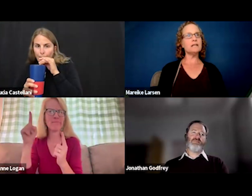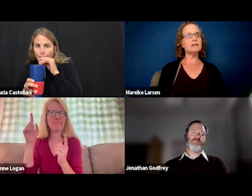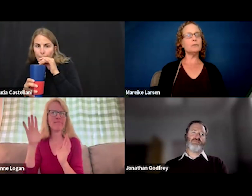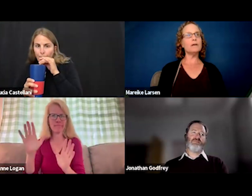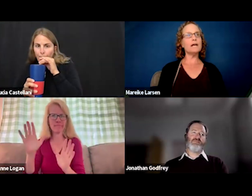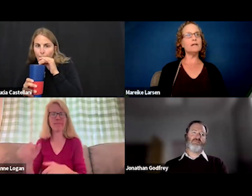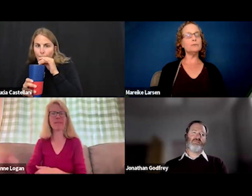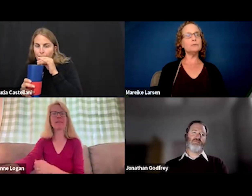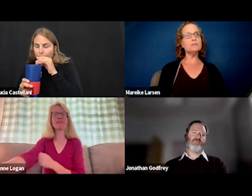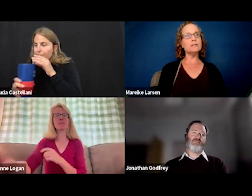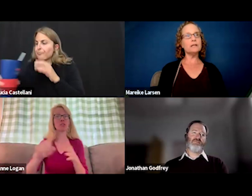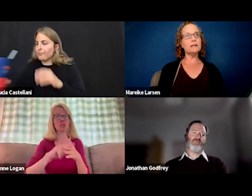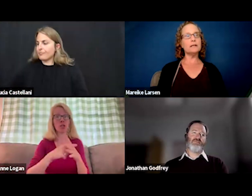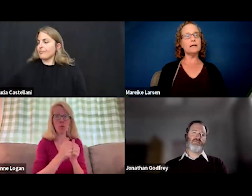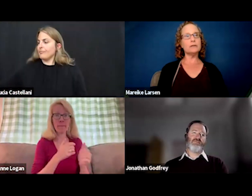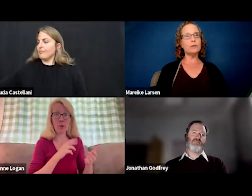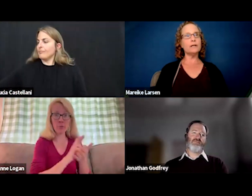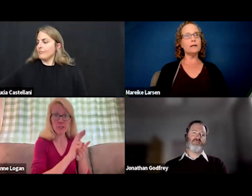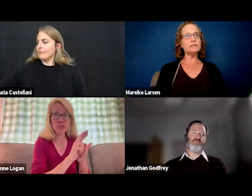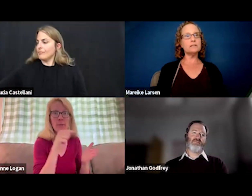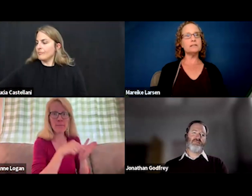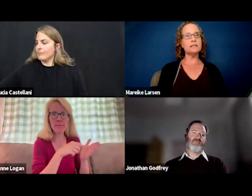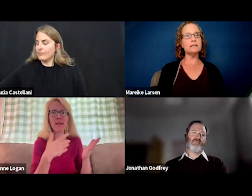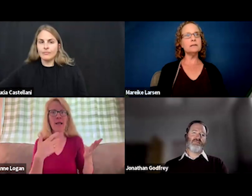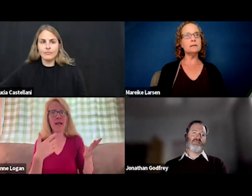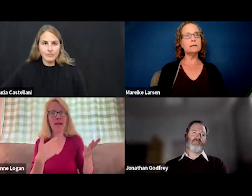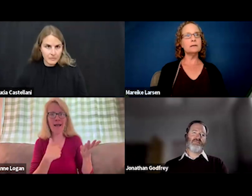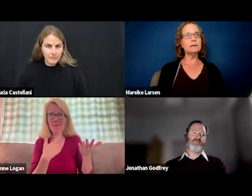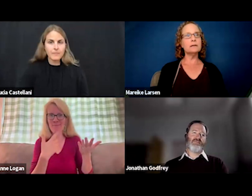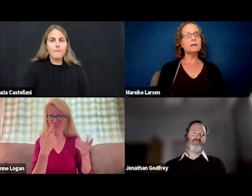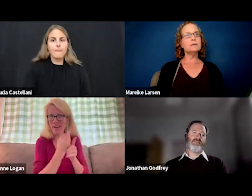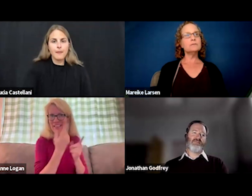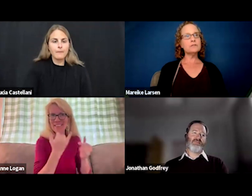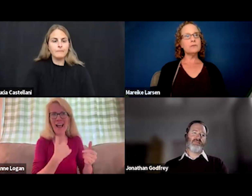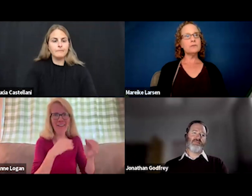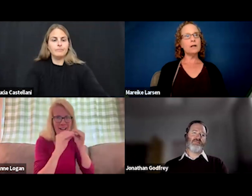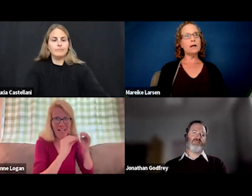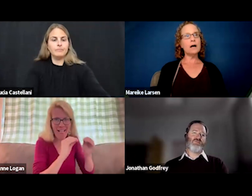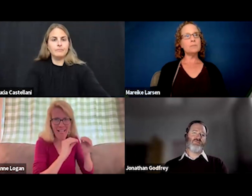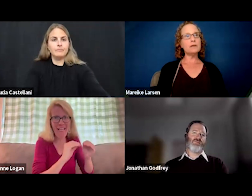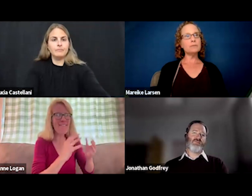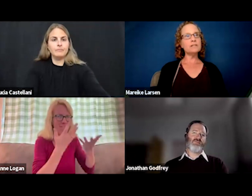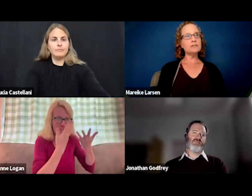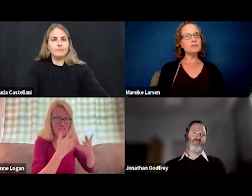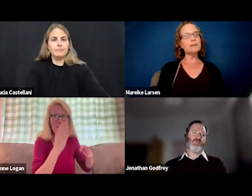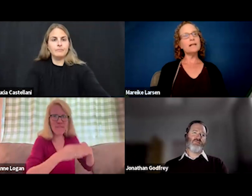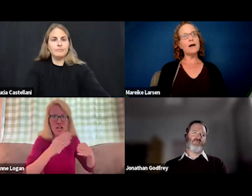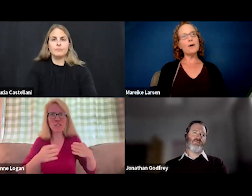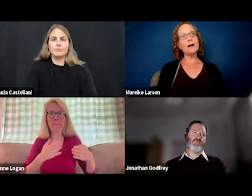and what I used at Cornell to succeed. First of all, my research right now--